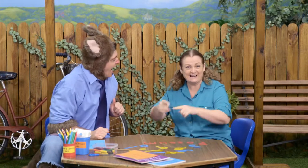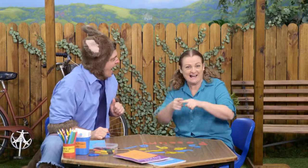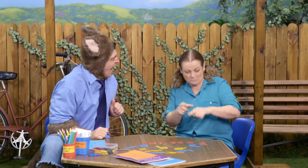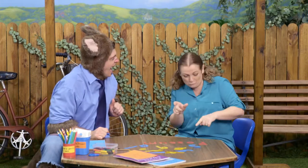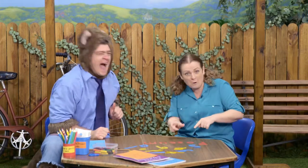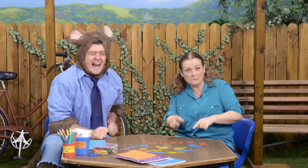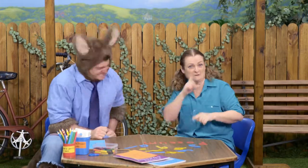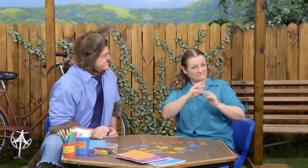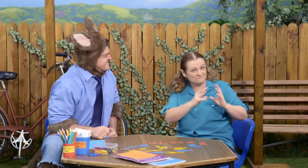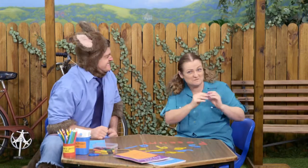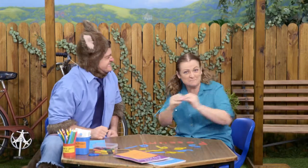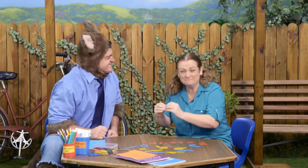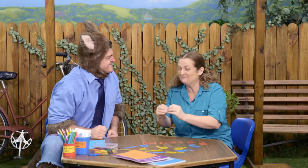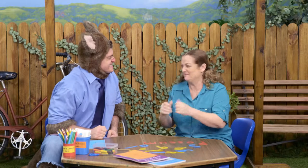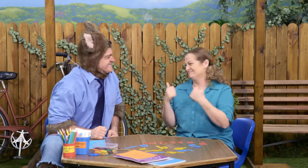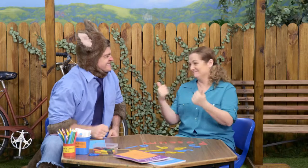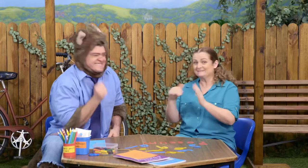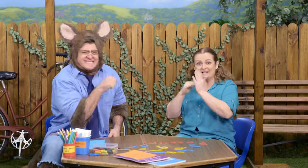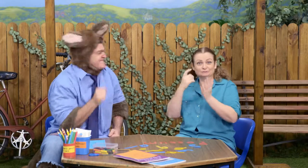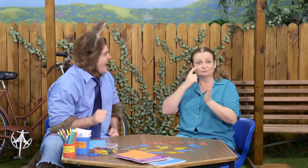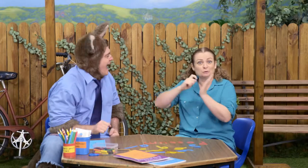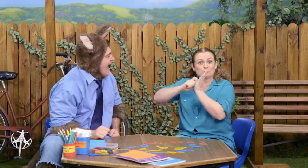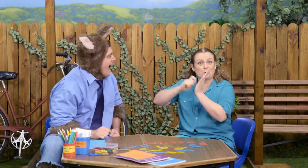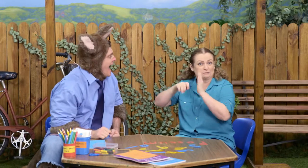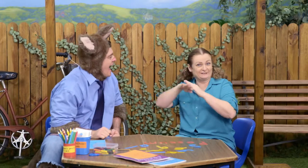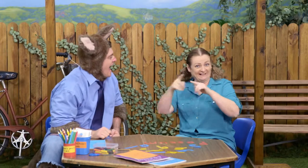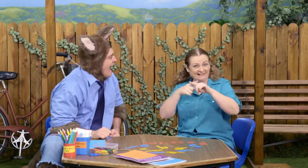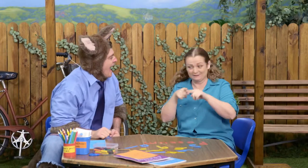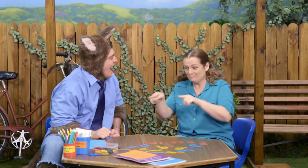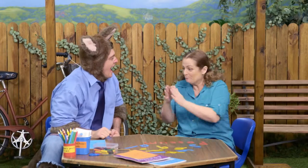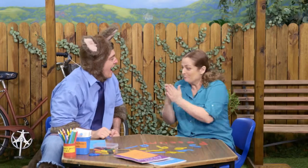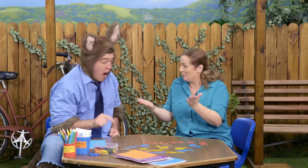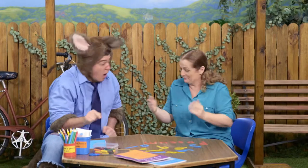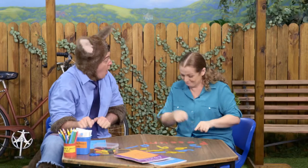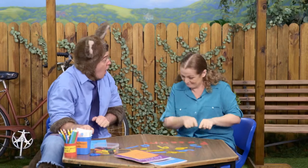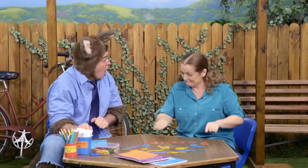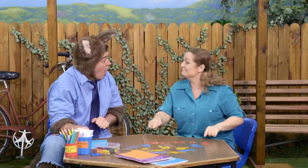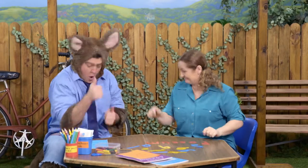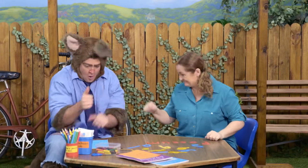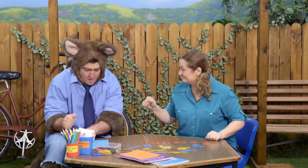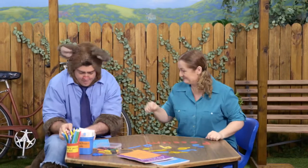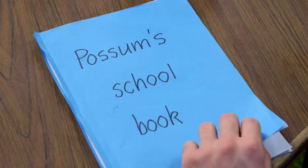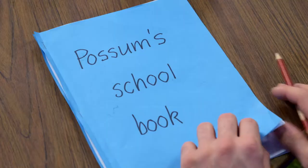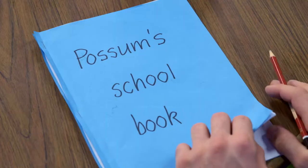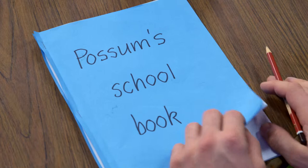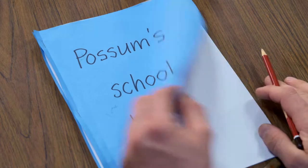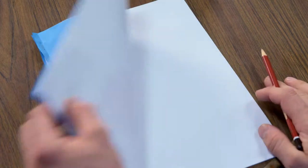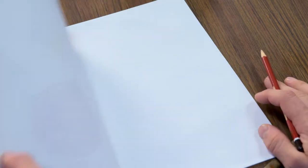You can finger spell an English word. Yeah. Now, can you write the English word in your book? OK.